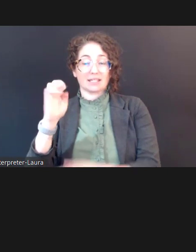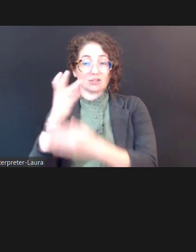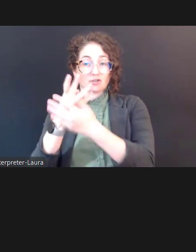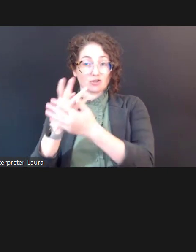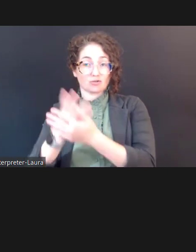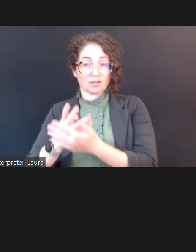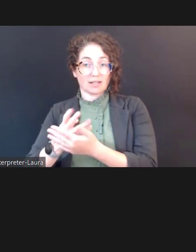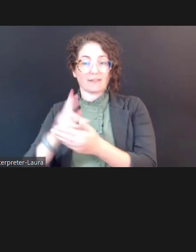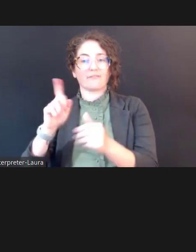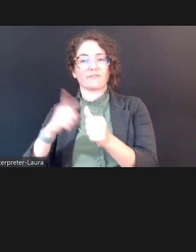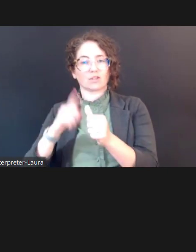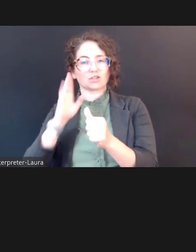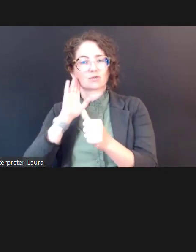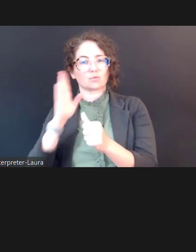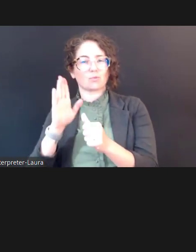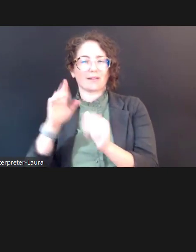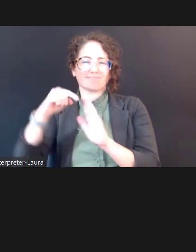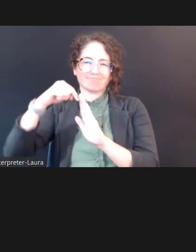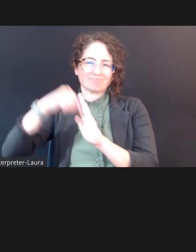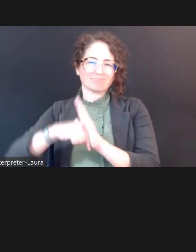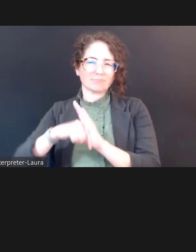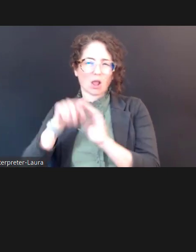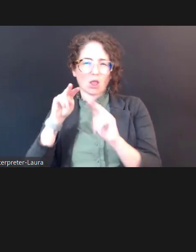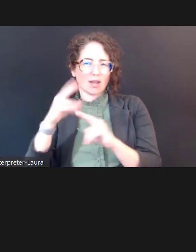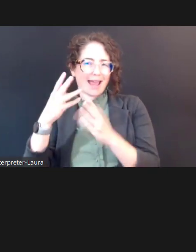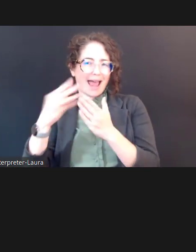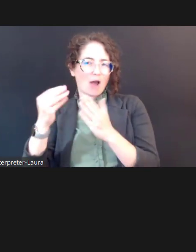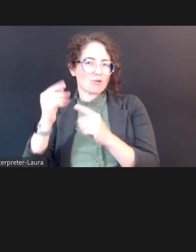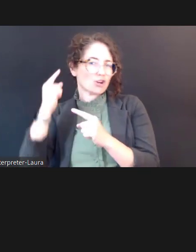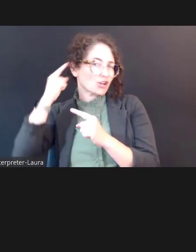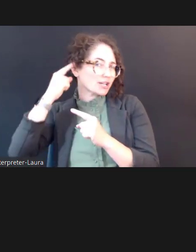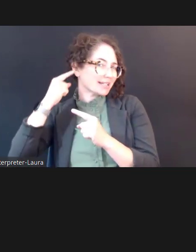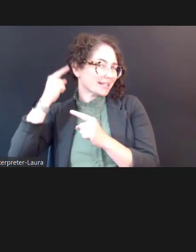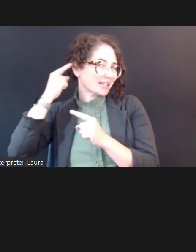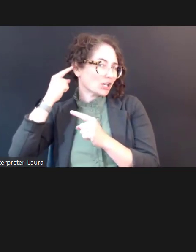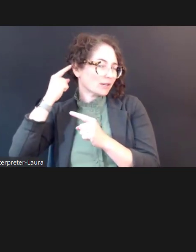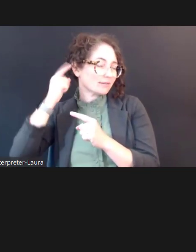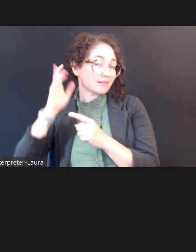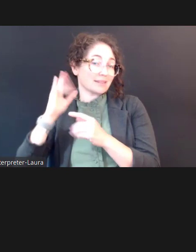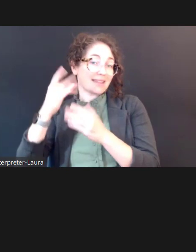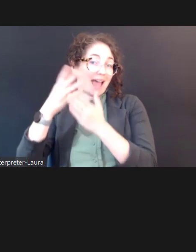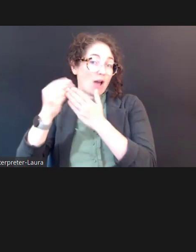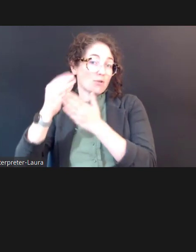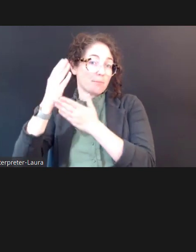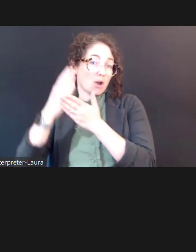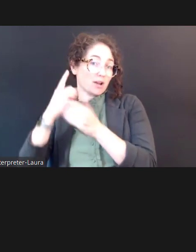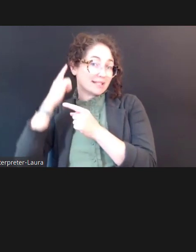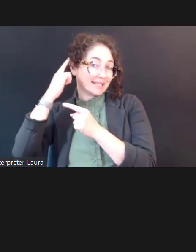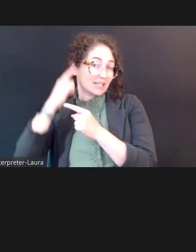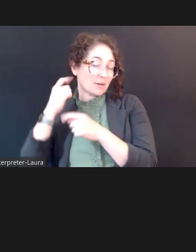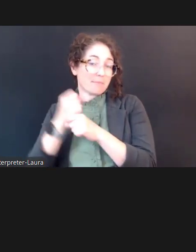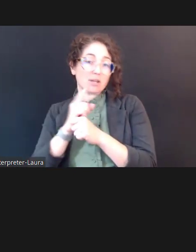The outer part of the ear and we want to make sure there is no visible sign of infection or blockage.